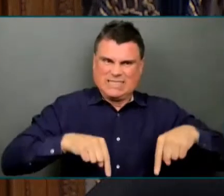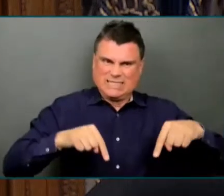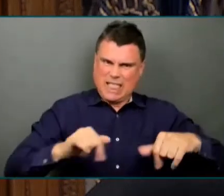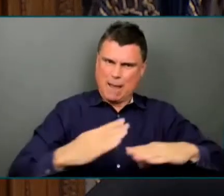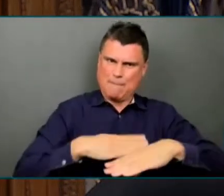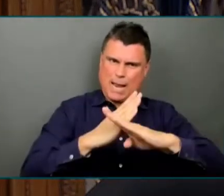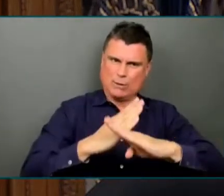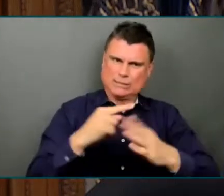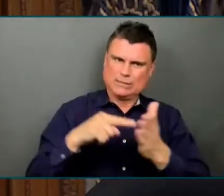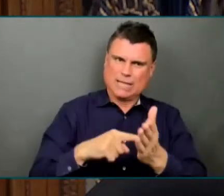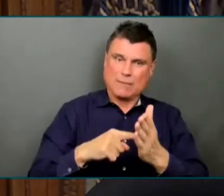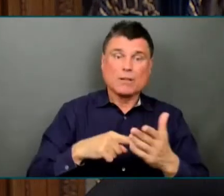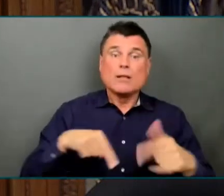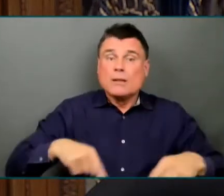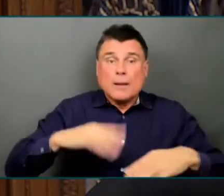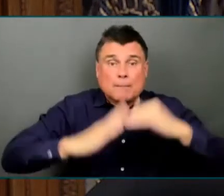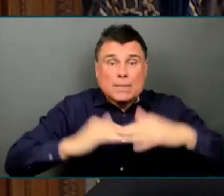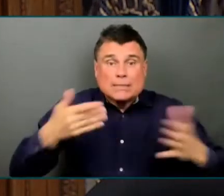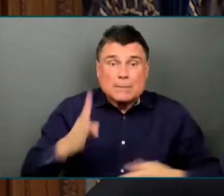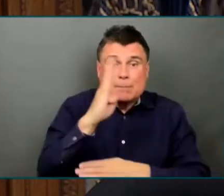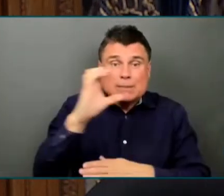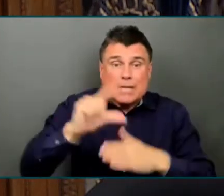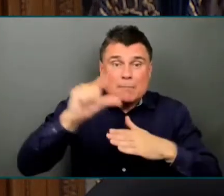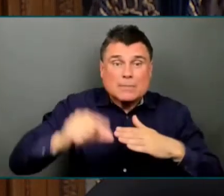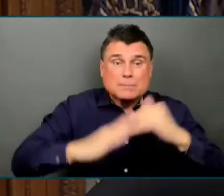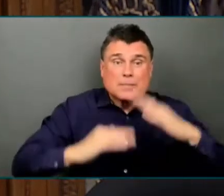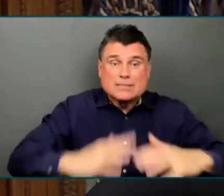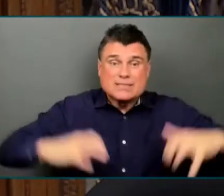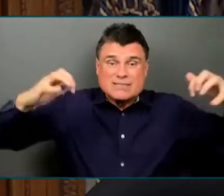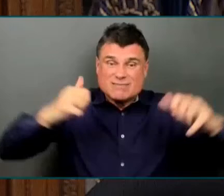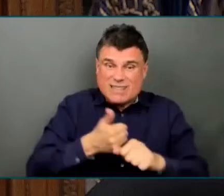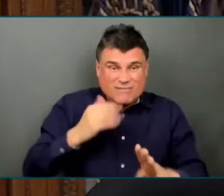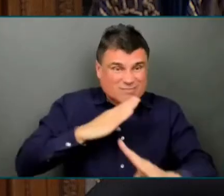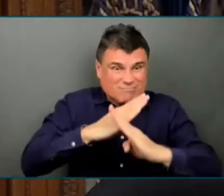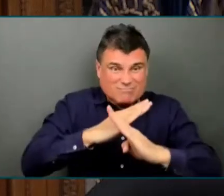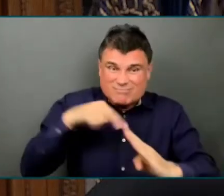about how this work will be transformative in ensuring all British Columbians have an equal